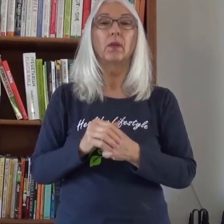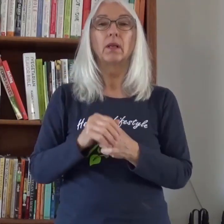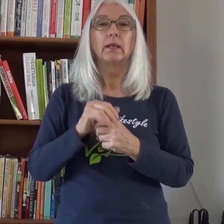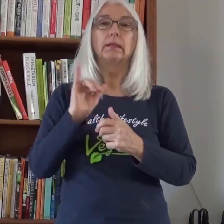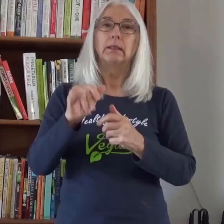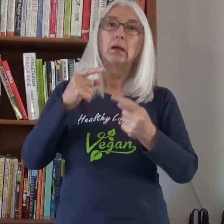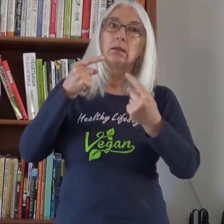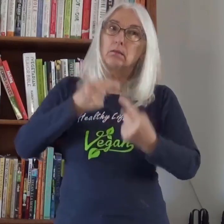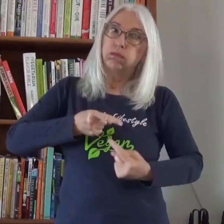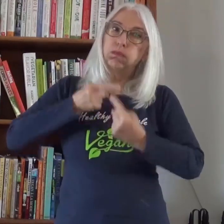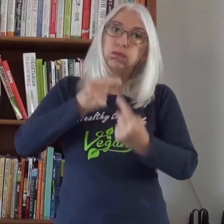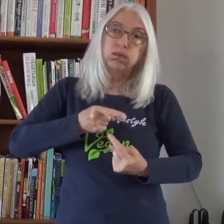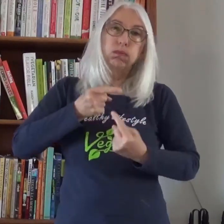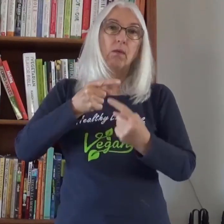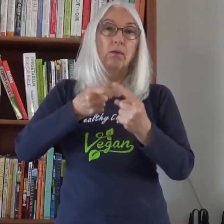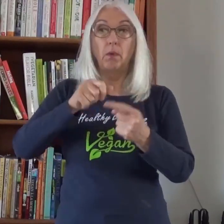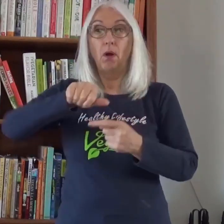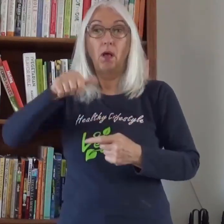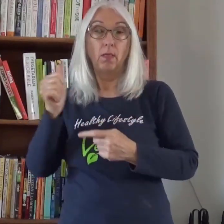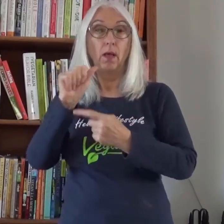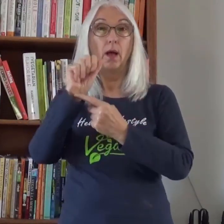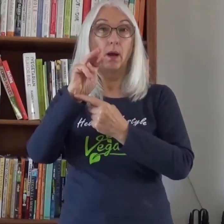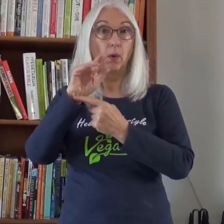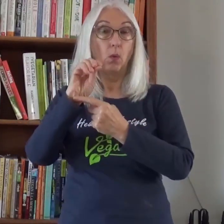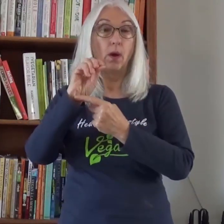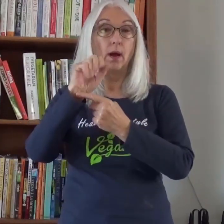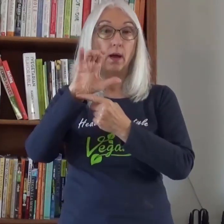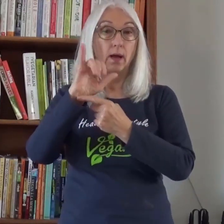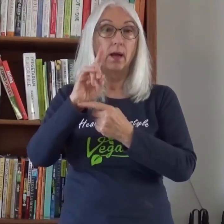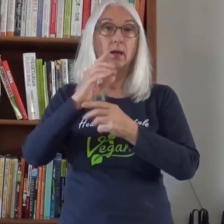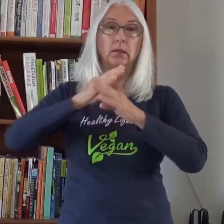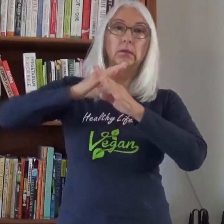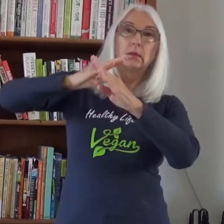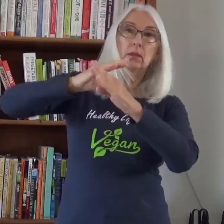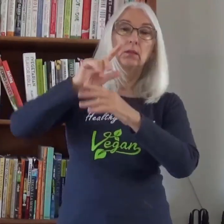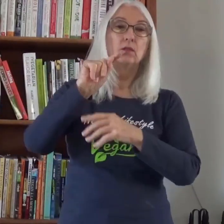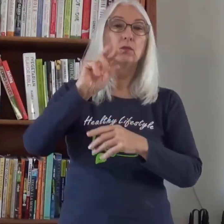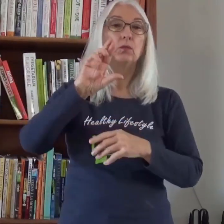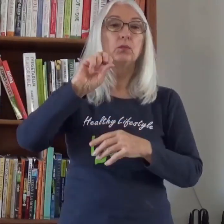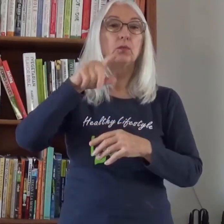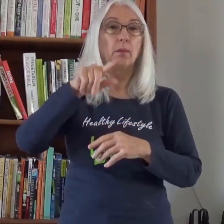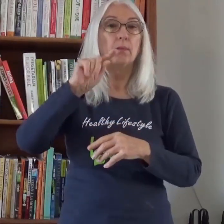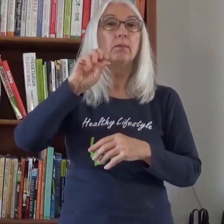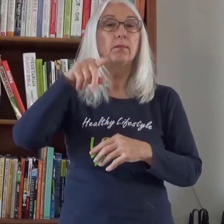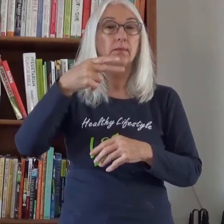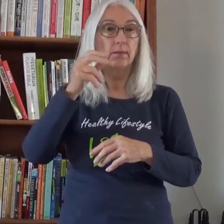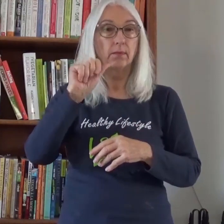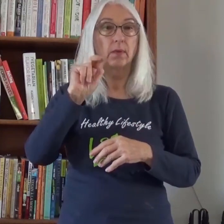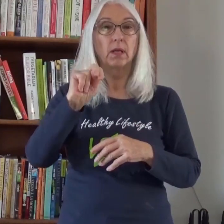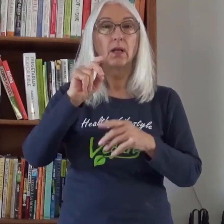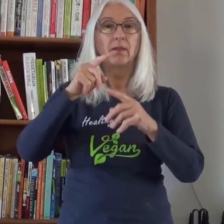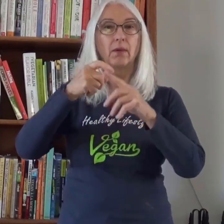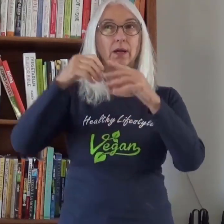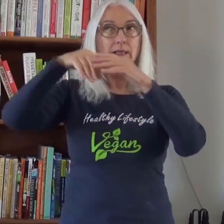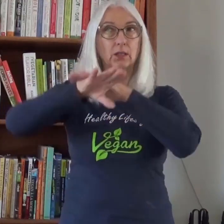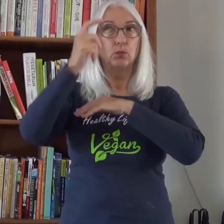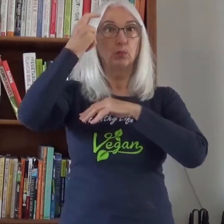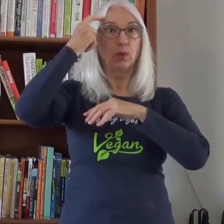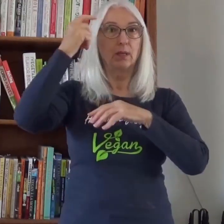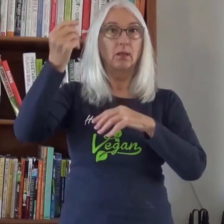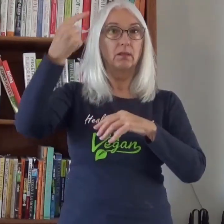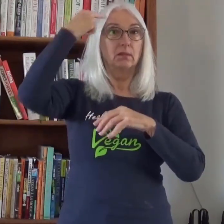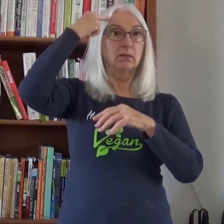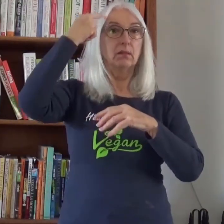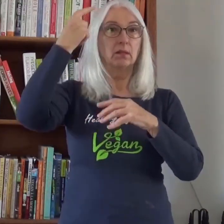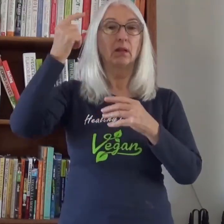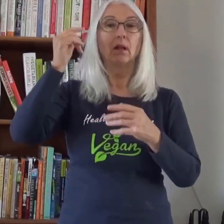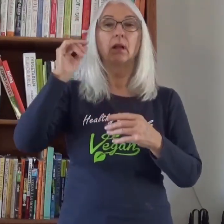Competition from other amino acids prevents tryptophan from entering the brain,